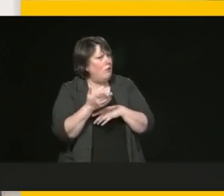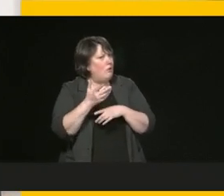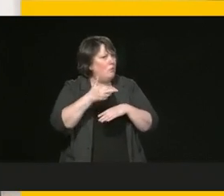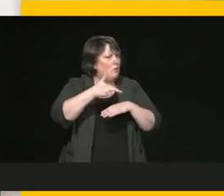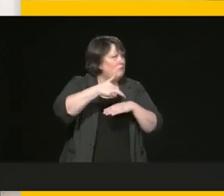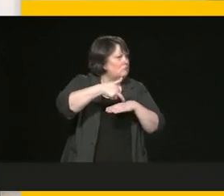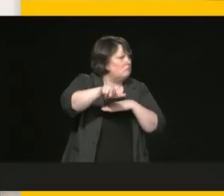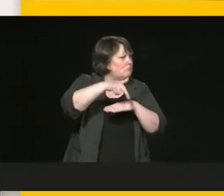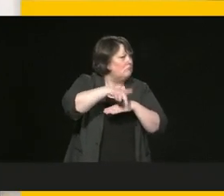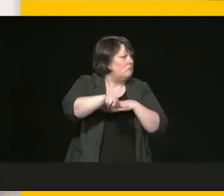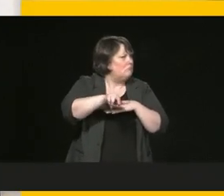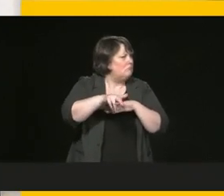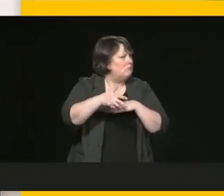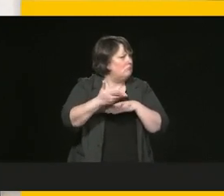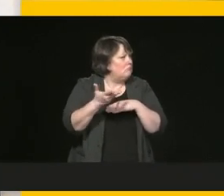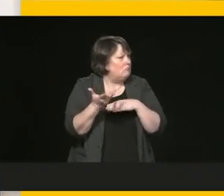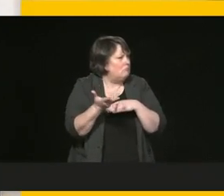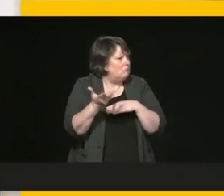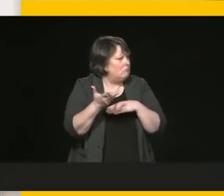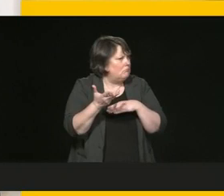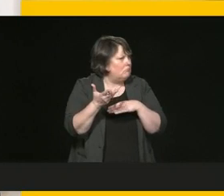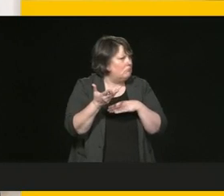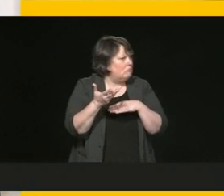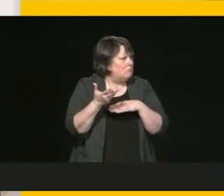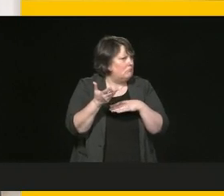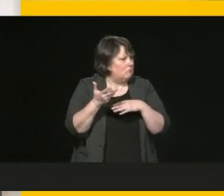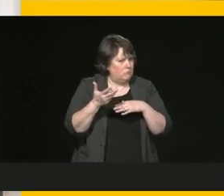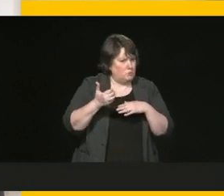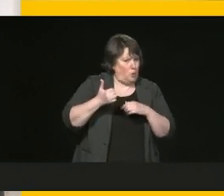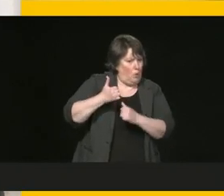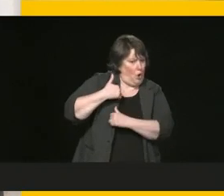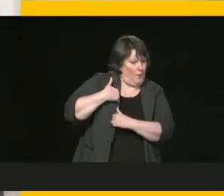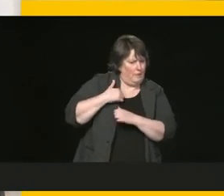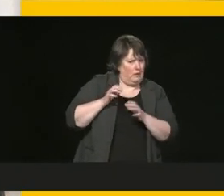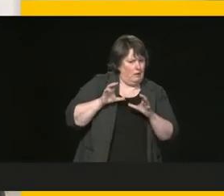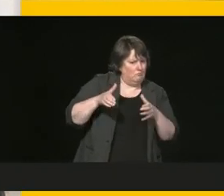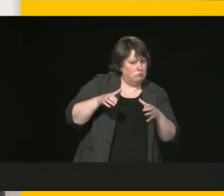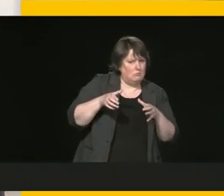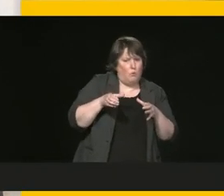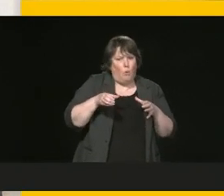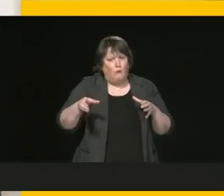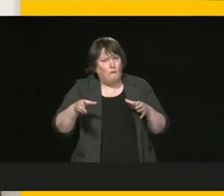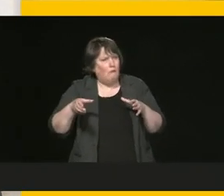MEDICAL PERSONNEL OR ARE YOU